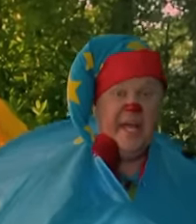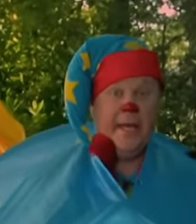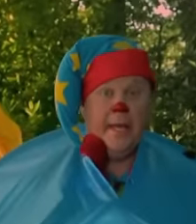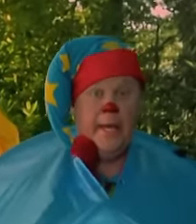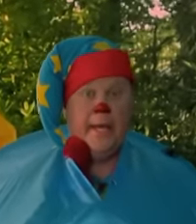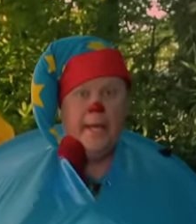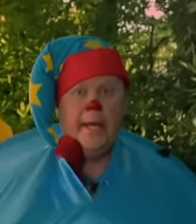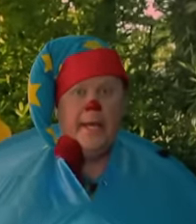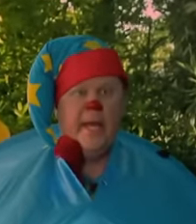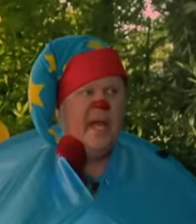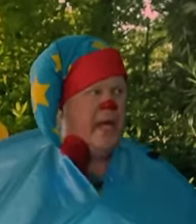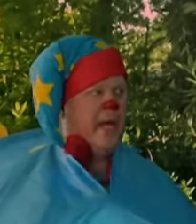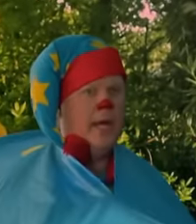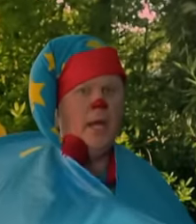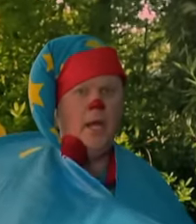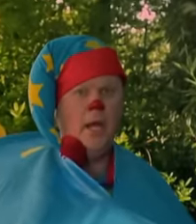please could you show us the sign for tent